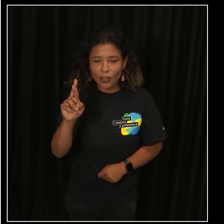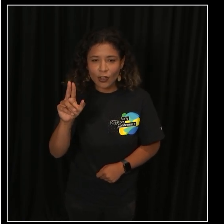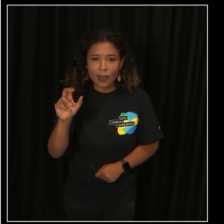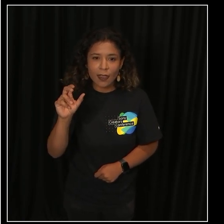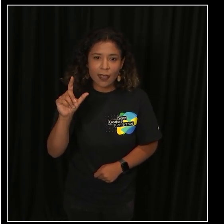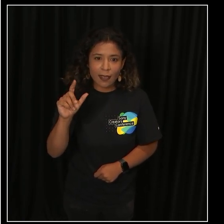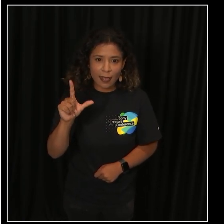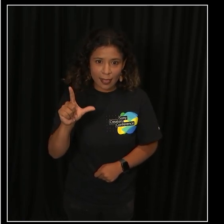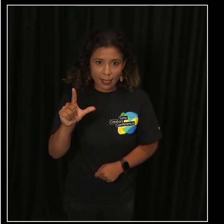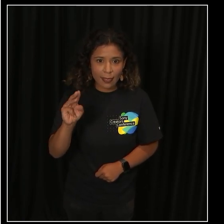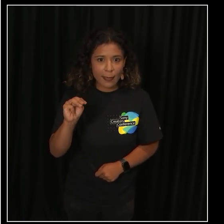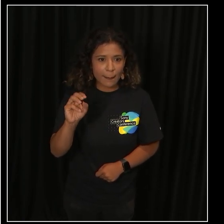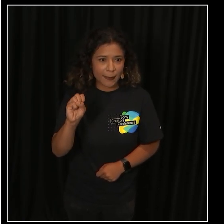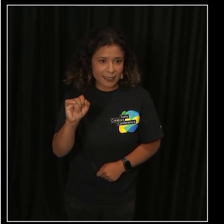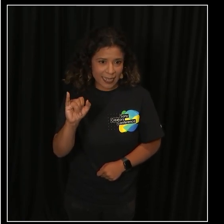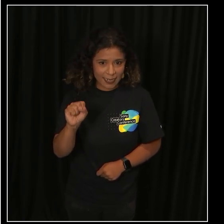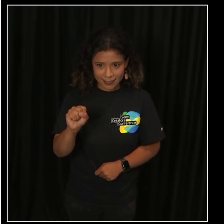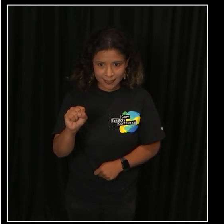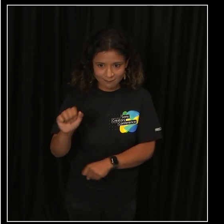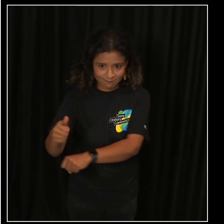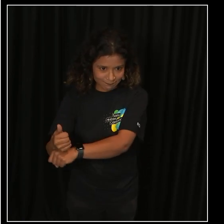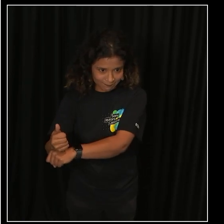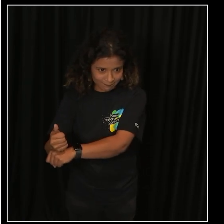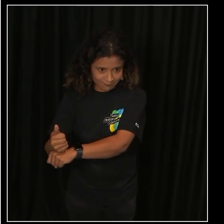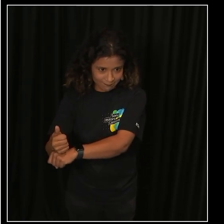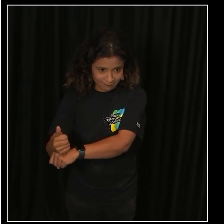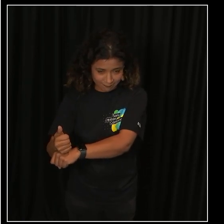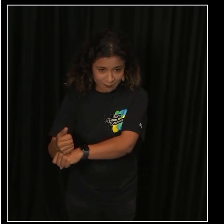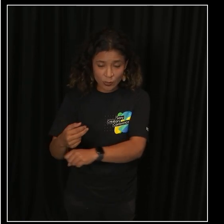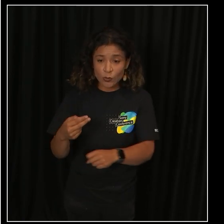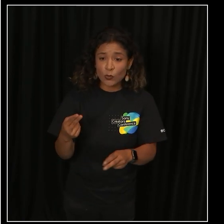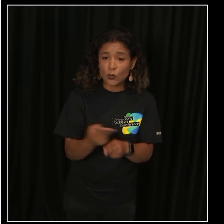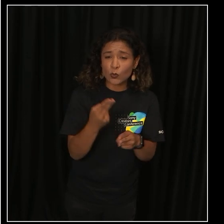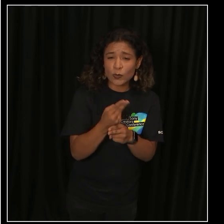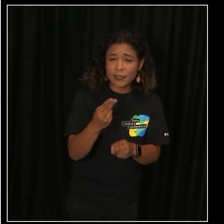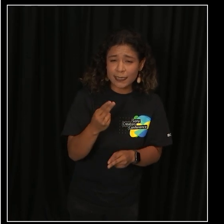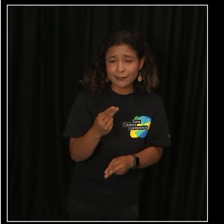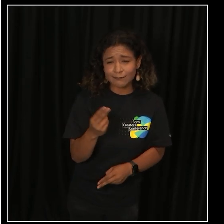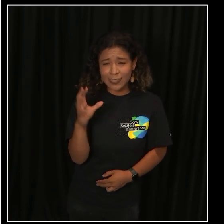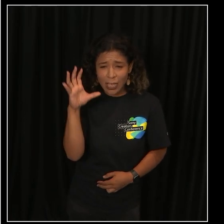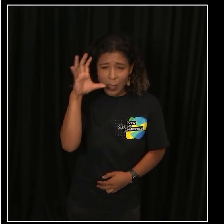Furthermore, the experience approximation is indicated by the red line.